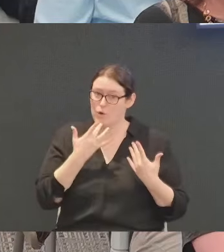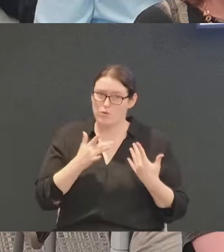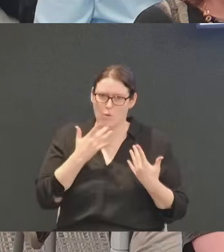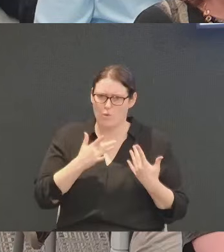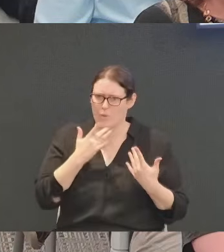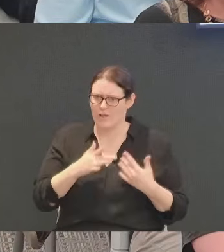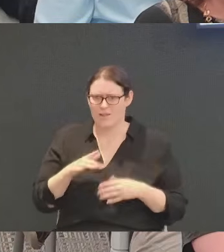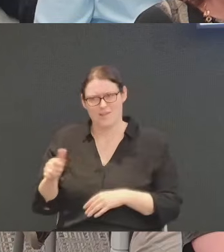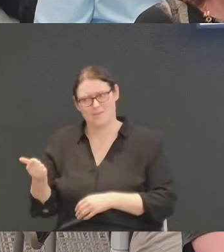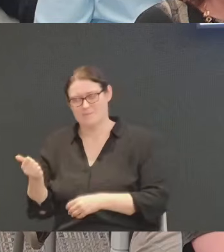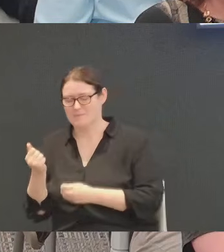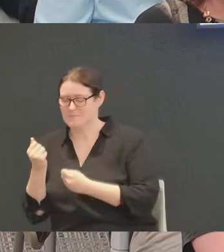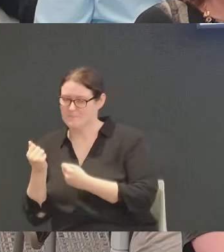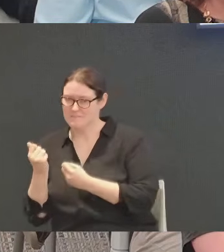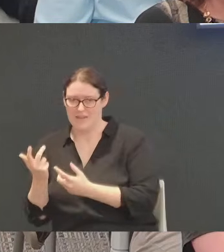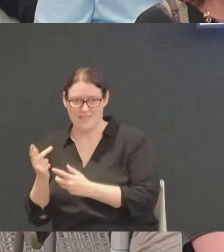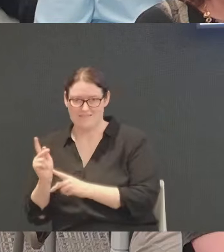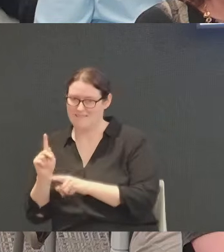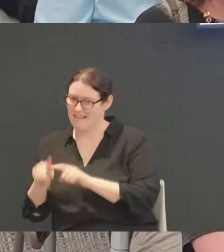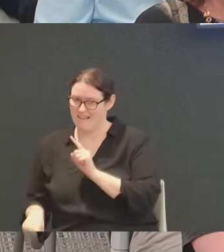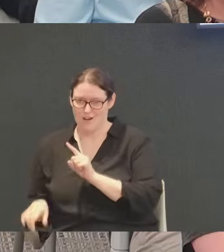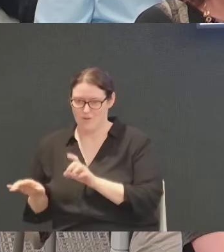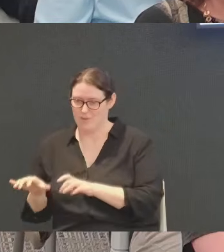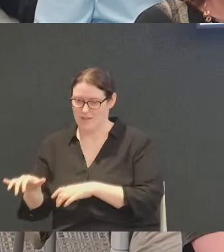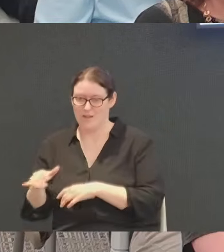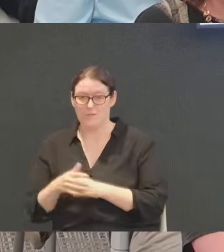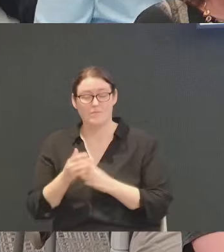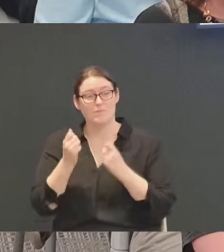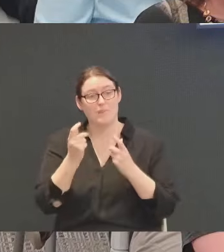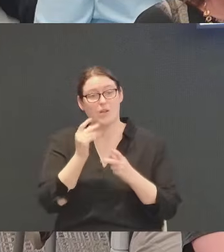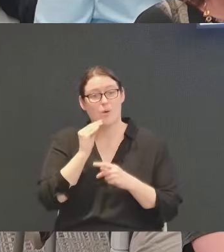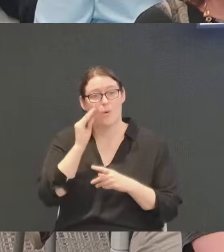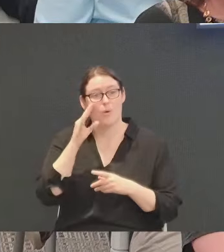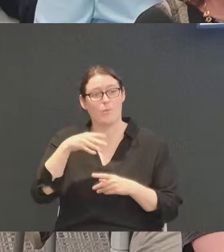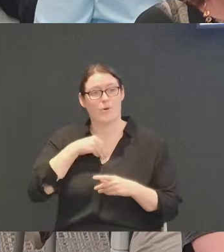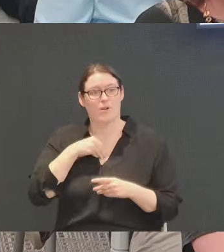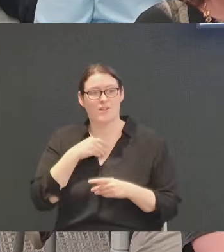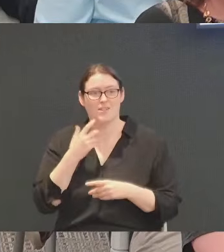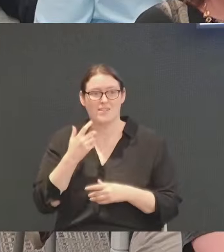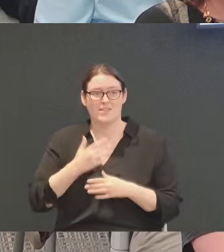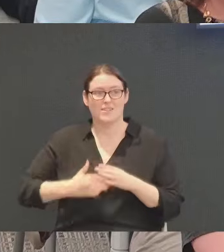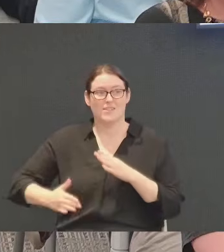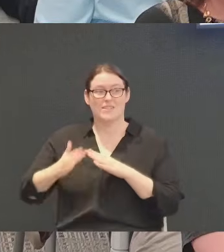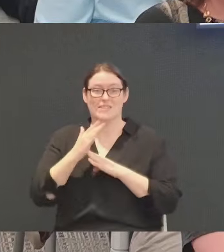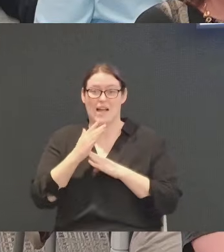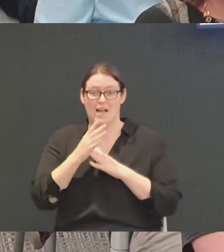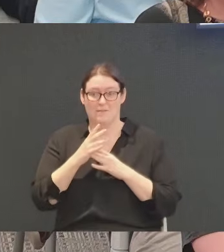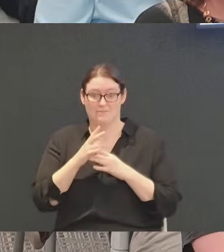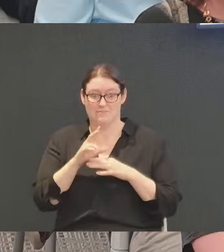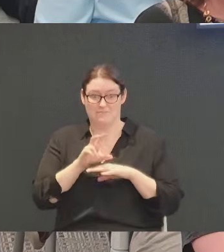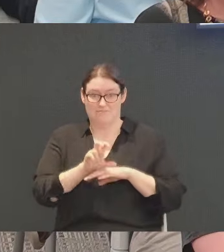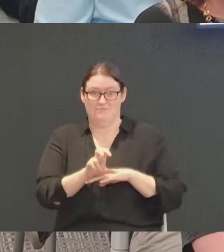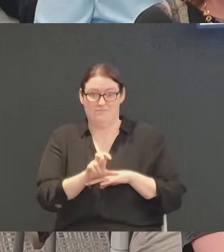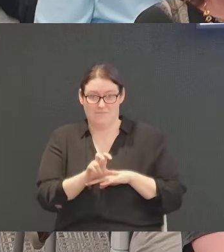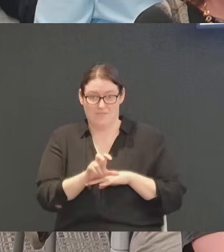aren't, but for a lot of homeowners in America, their biggest asset is their house. And if we were